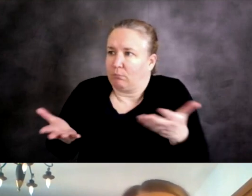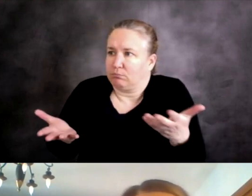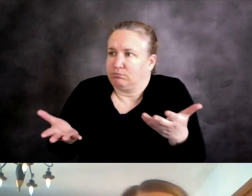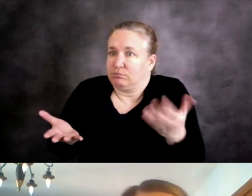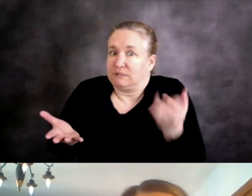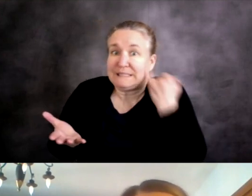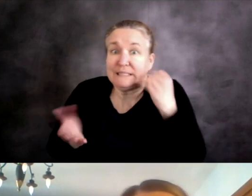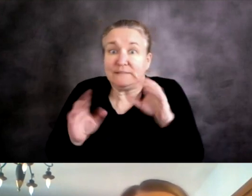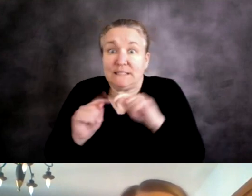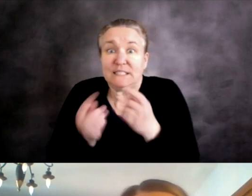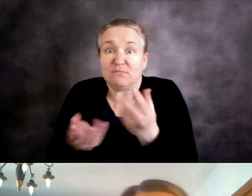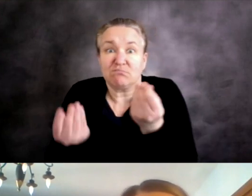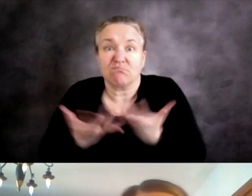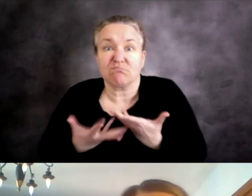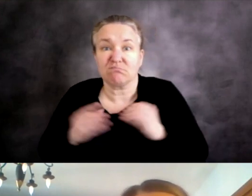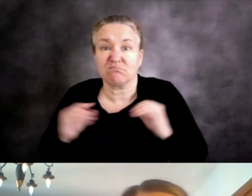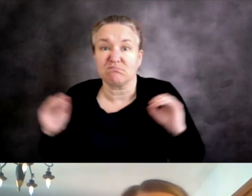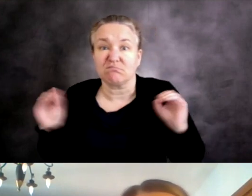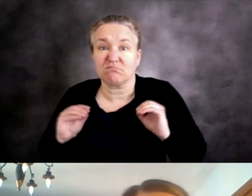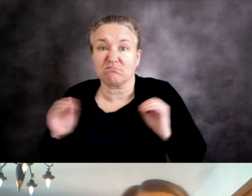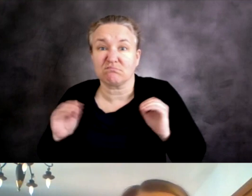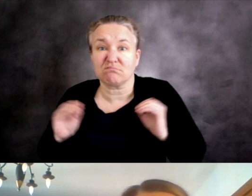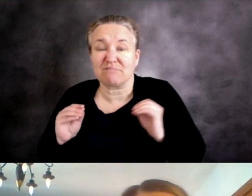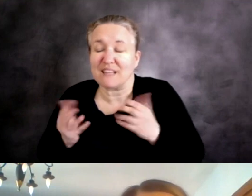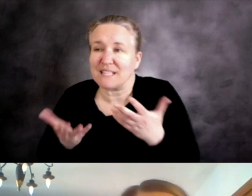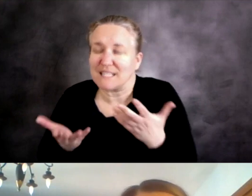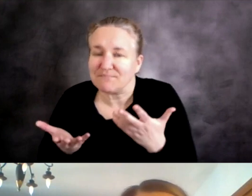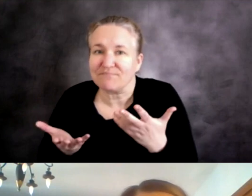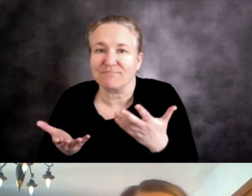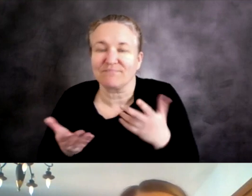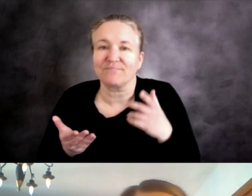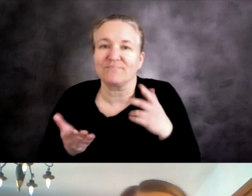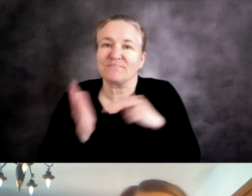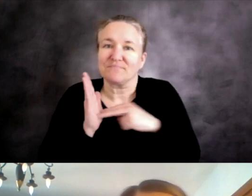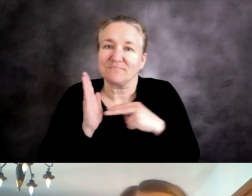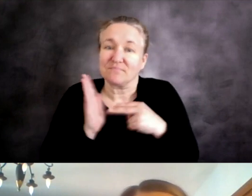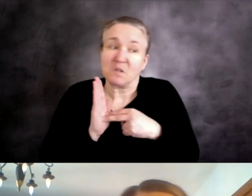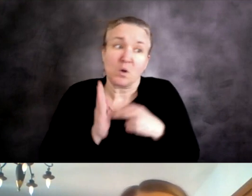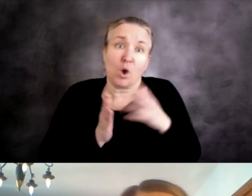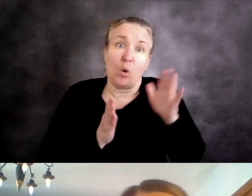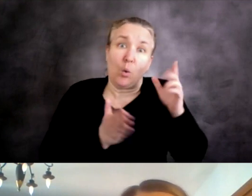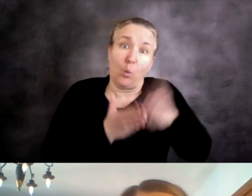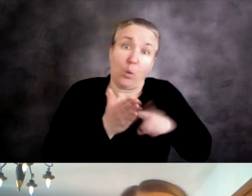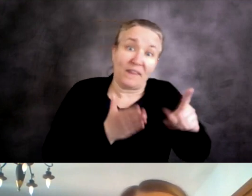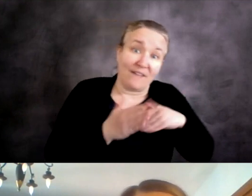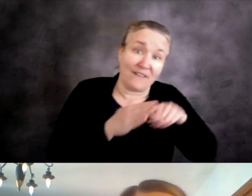them what's possible for their child and what they may have access to or might have access to.